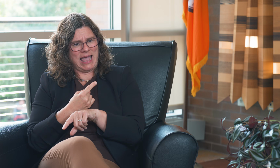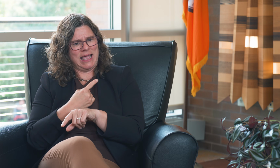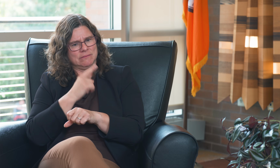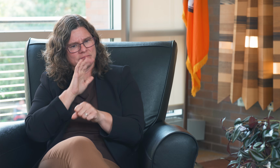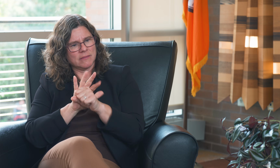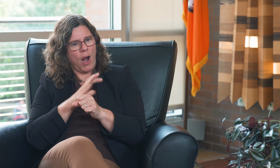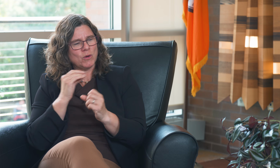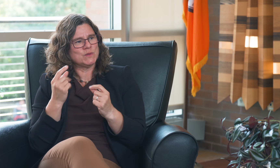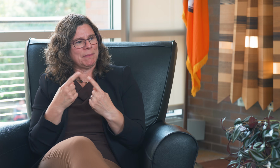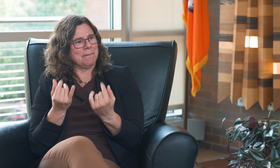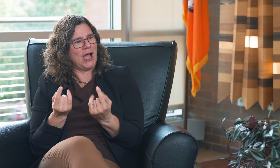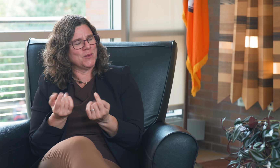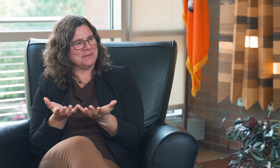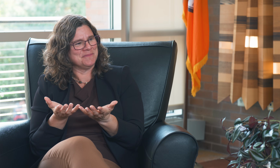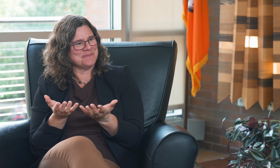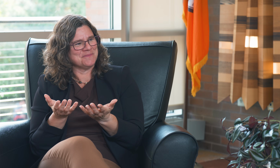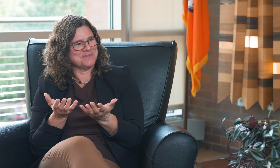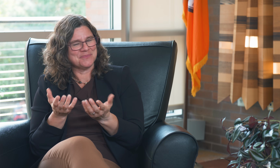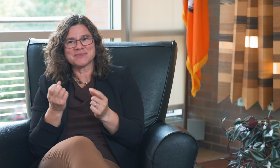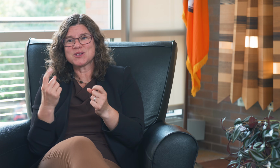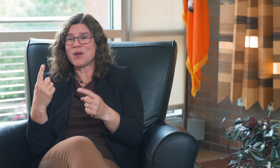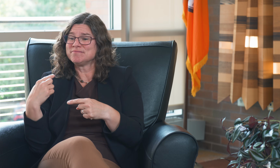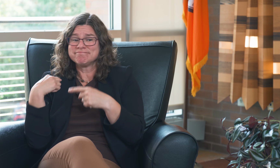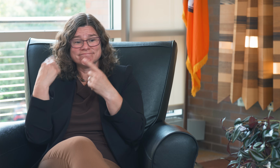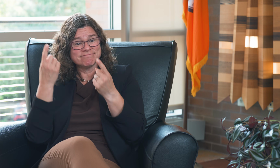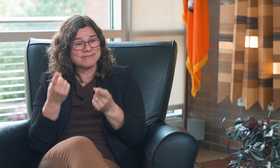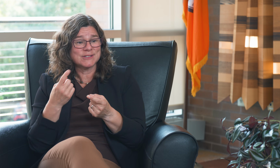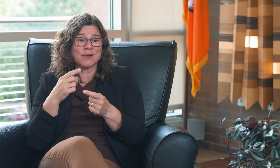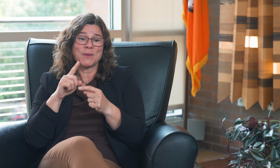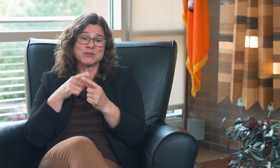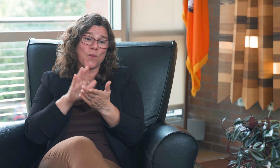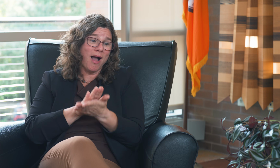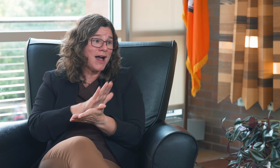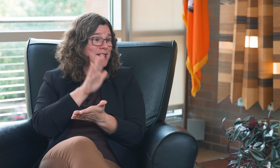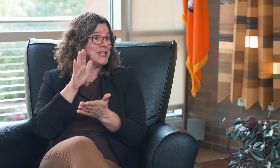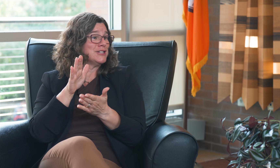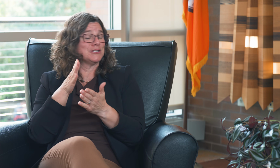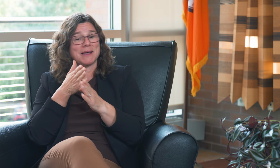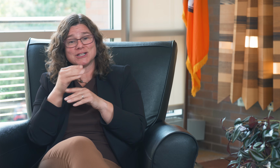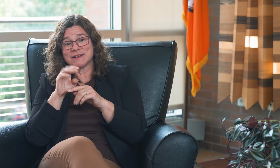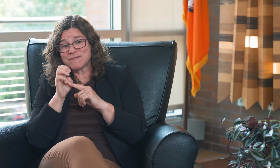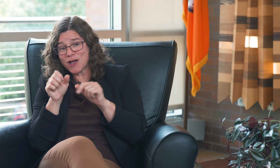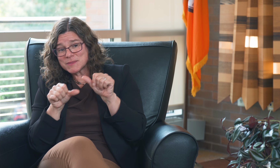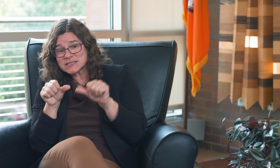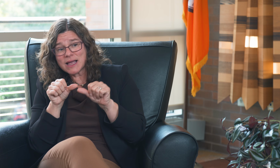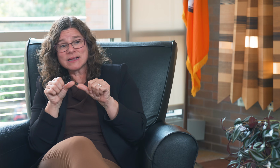And from that day forward, I was committed to doing something about it. So ever since, that's what I've done.